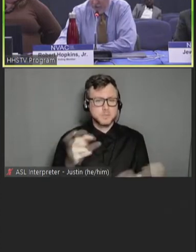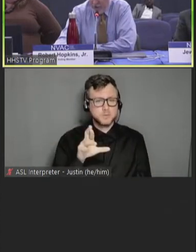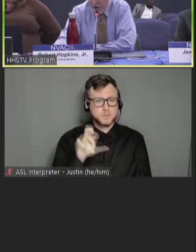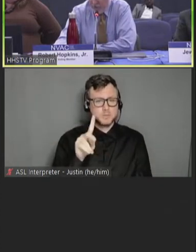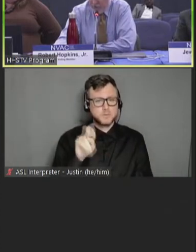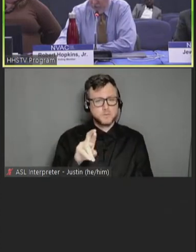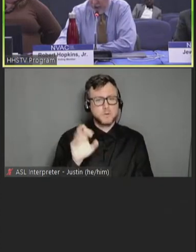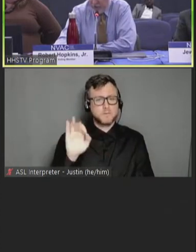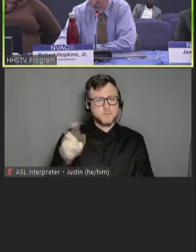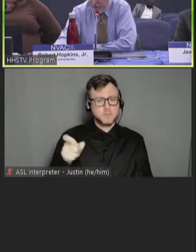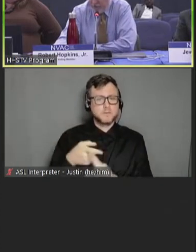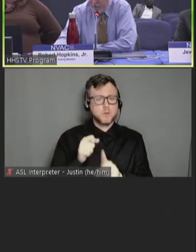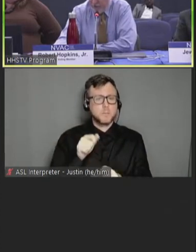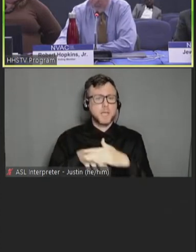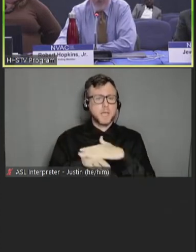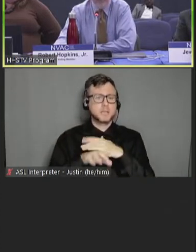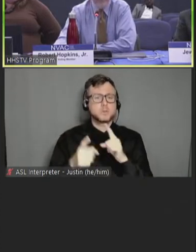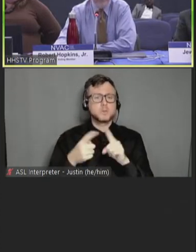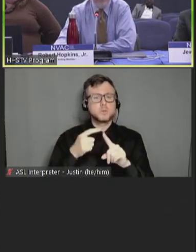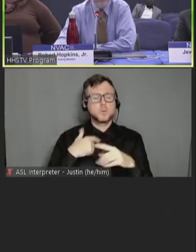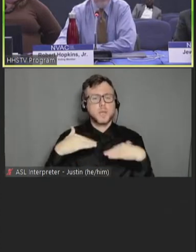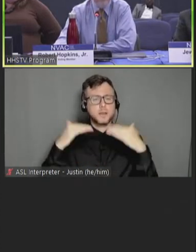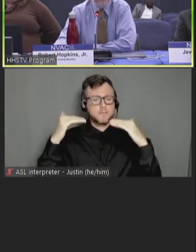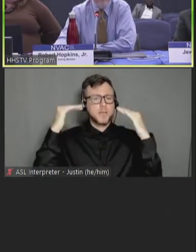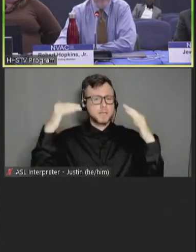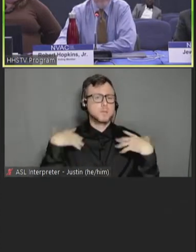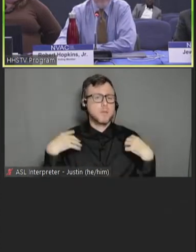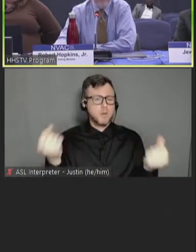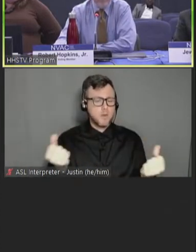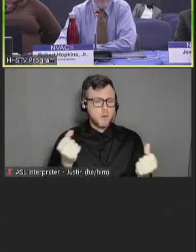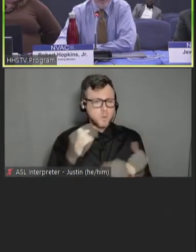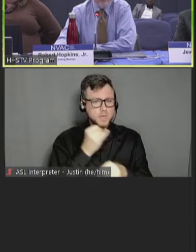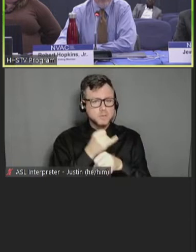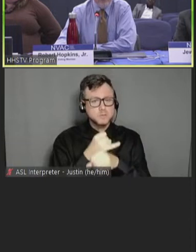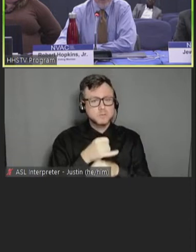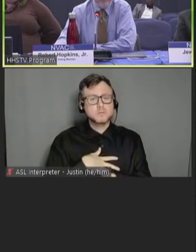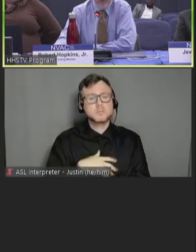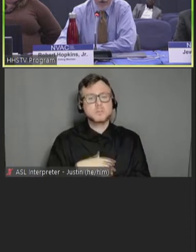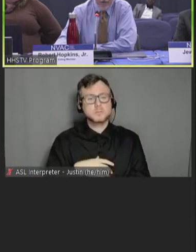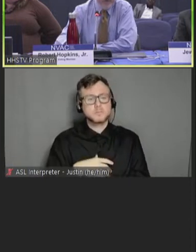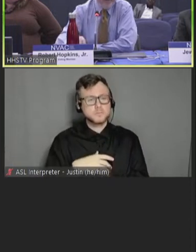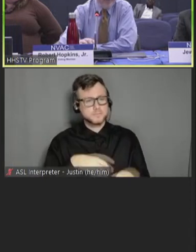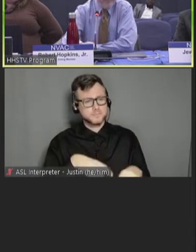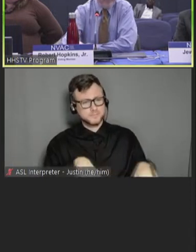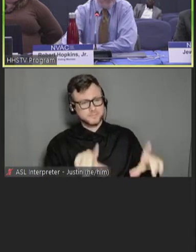Fox from Access to Advanced Health Institute. Fox, your slides are up, and you have the floor.